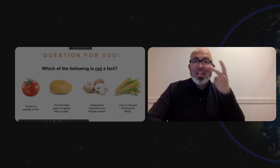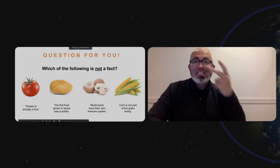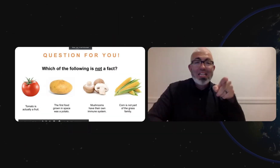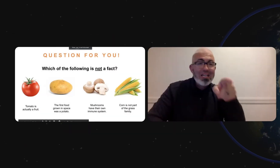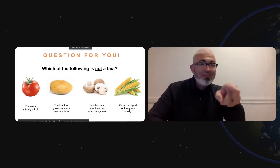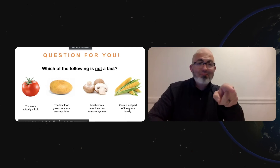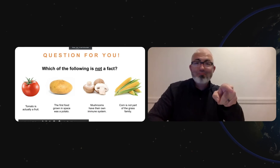the audience.